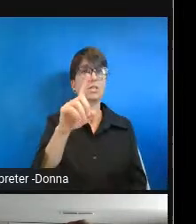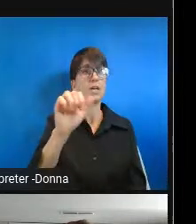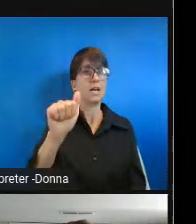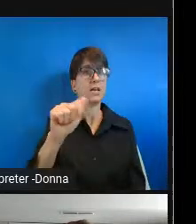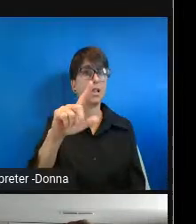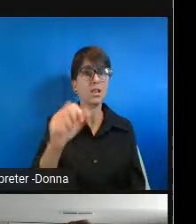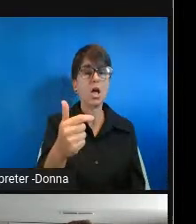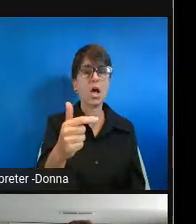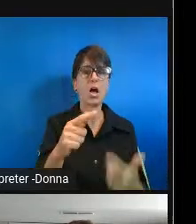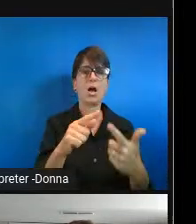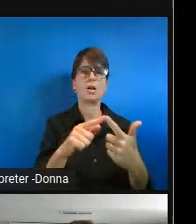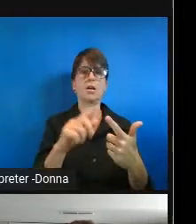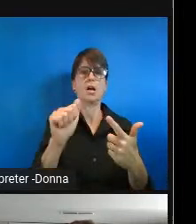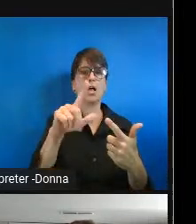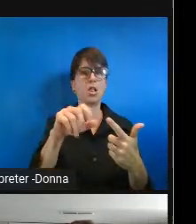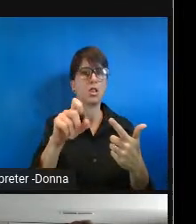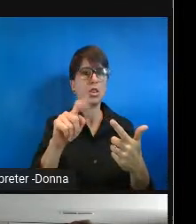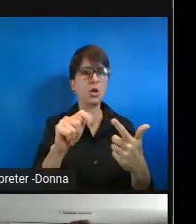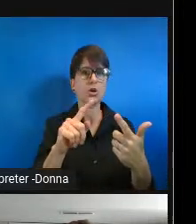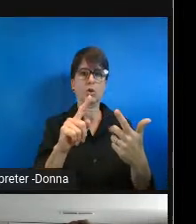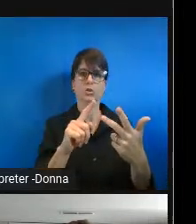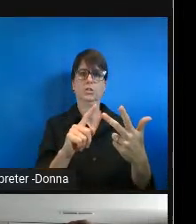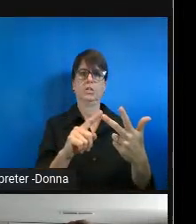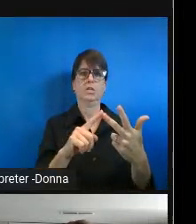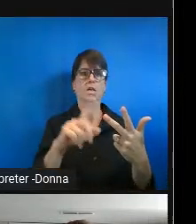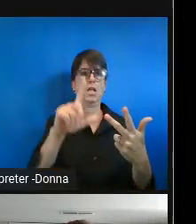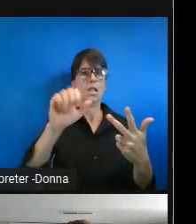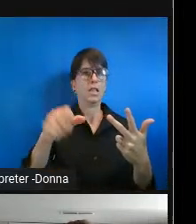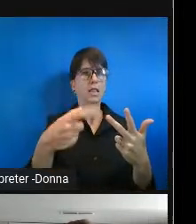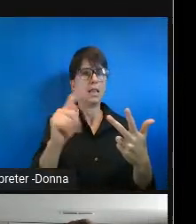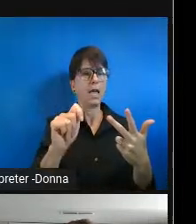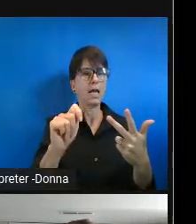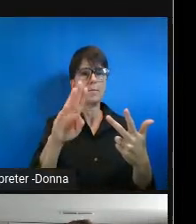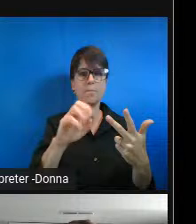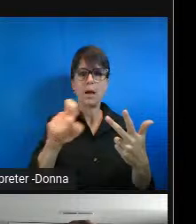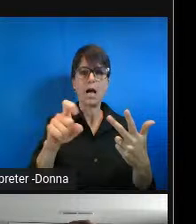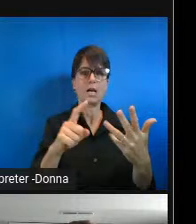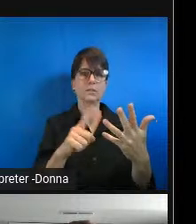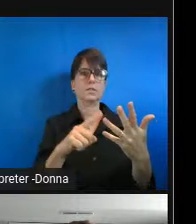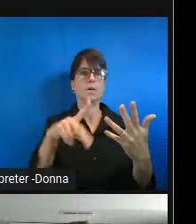user interfaces and compare similarities and differences. These words such as Dialog, alert, lightbox